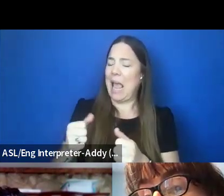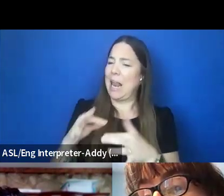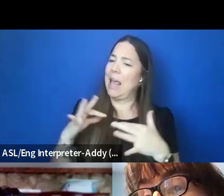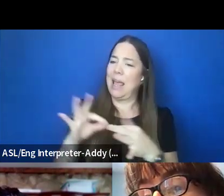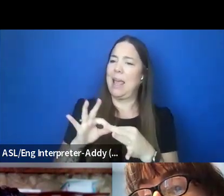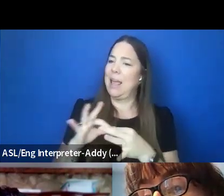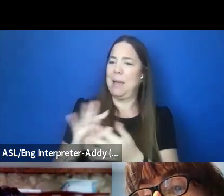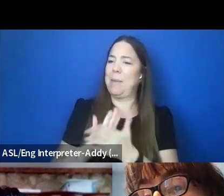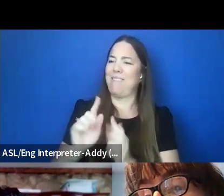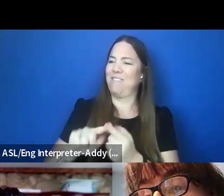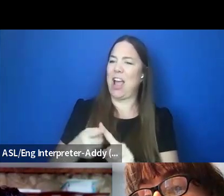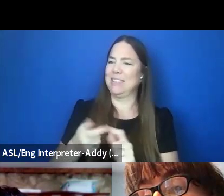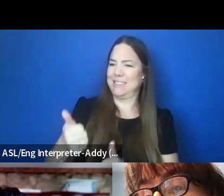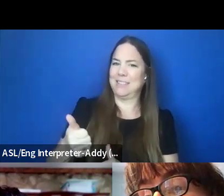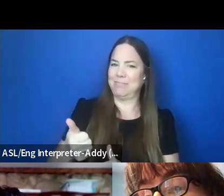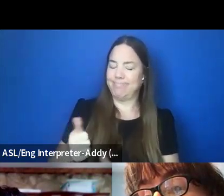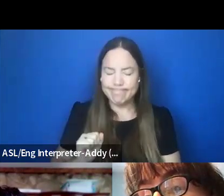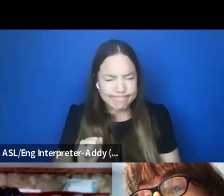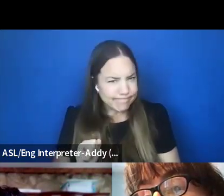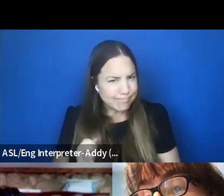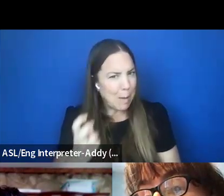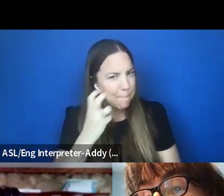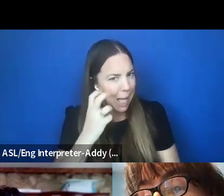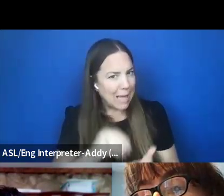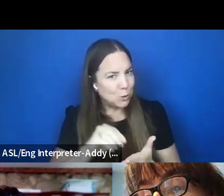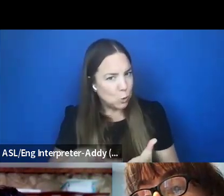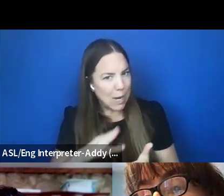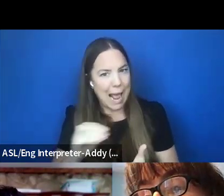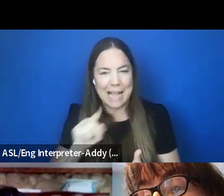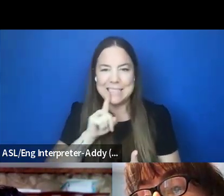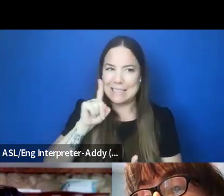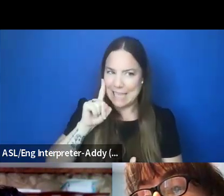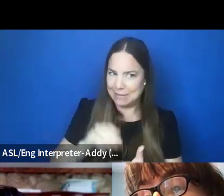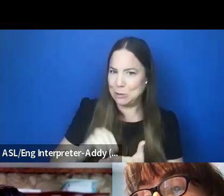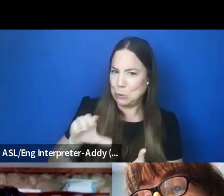Don Dew: a blind student and a deaf student. Don Dew: May you tell me Don Dew: how that works.